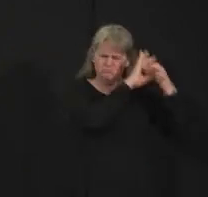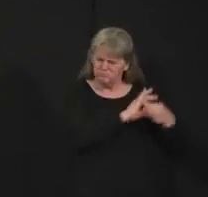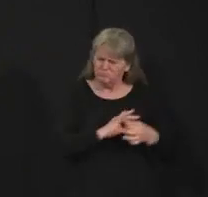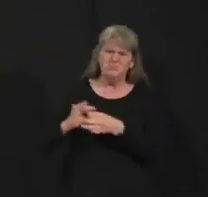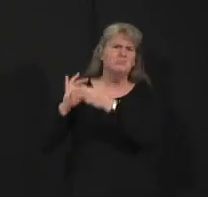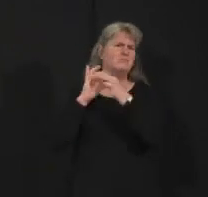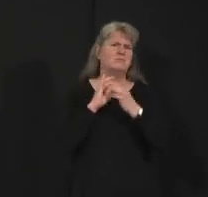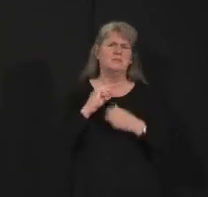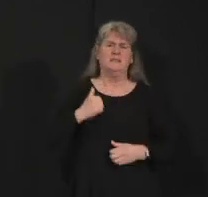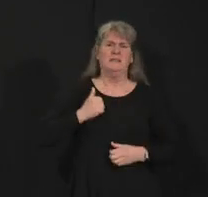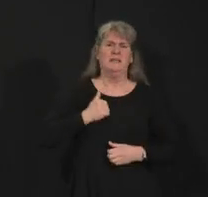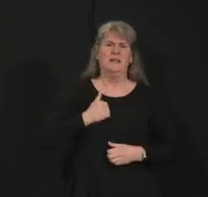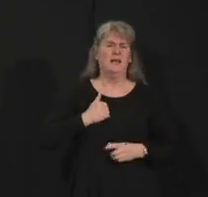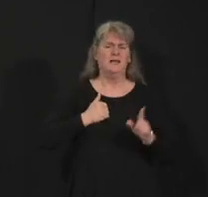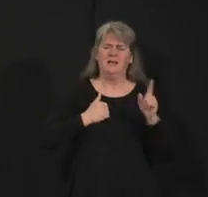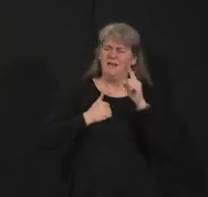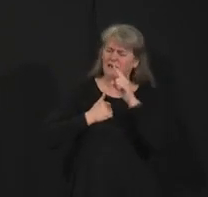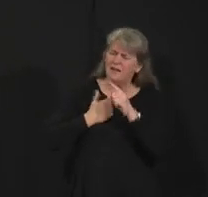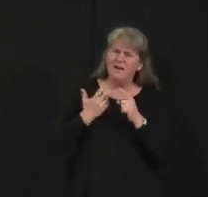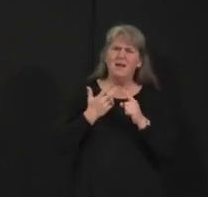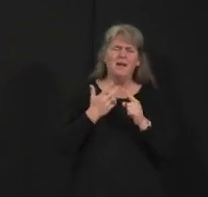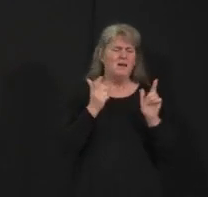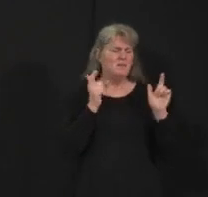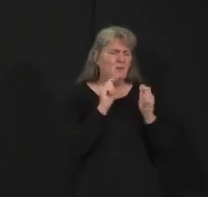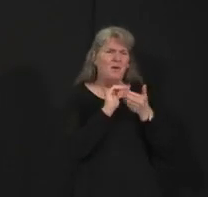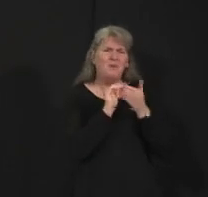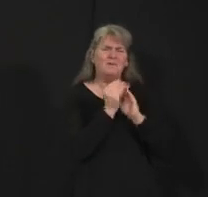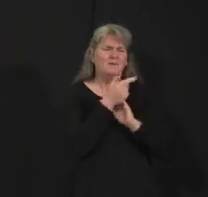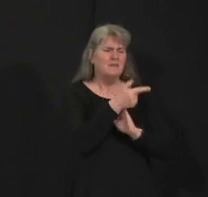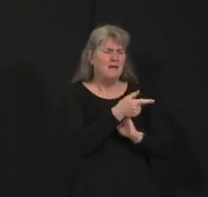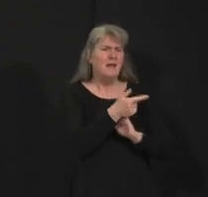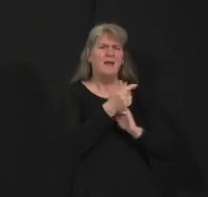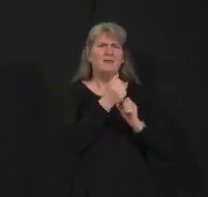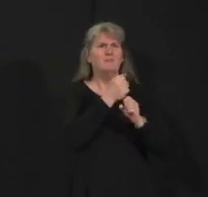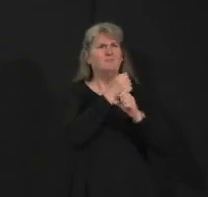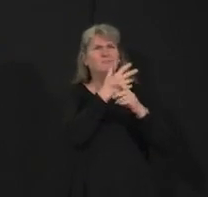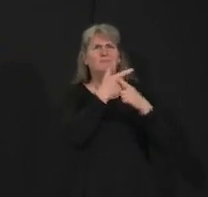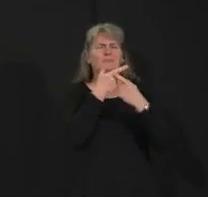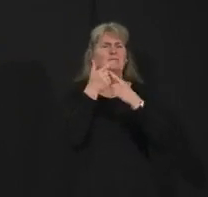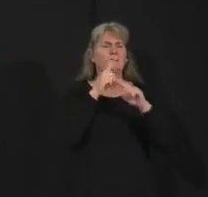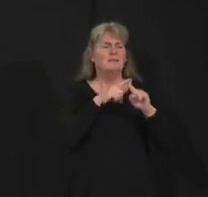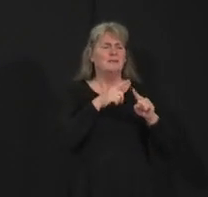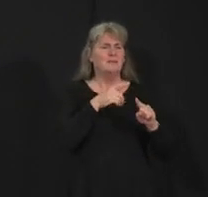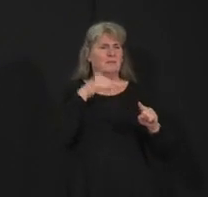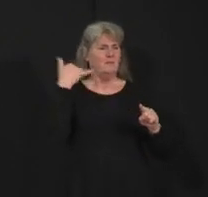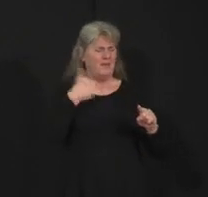from this distance and even in a world that has gone virtual, we feel just as viscerally the